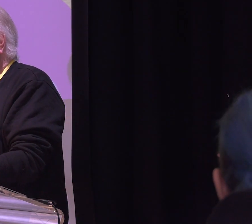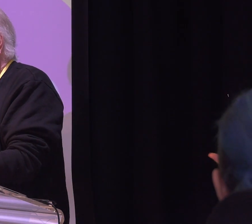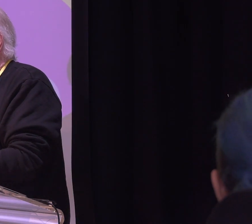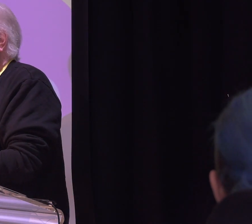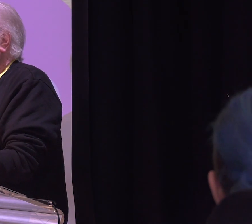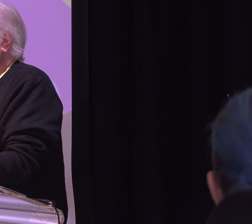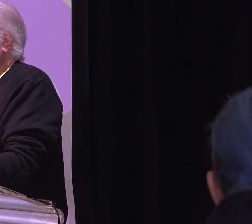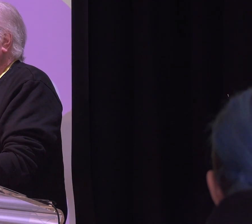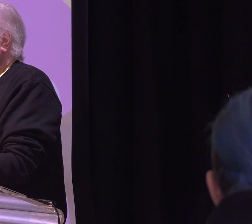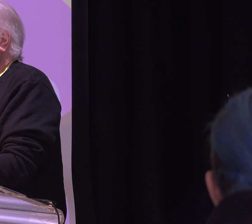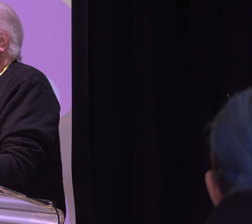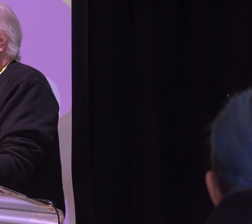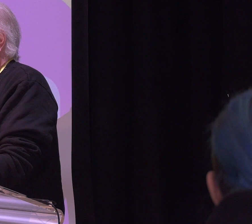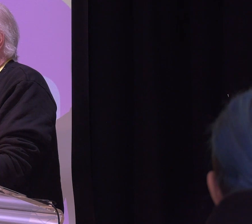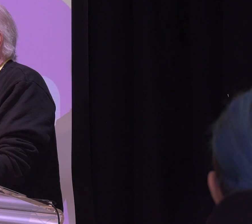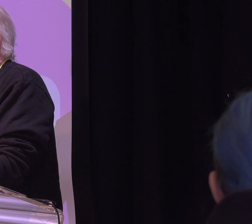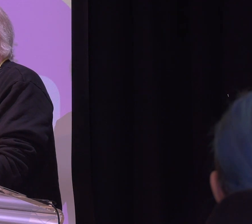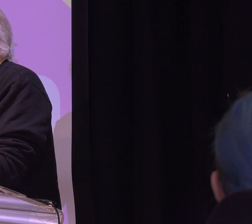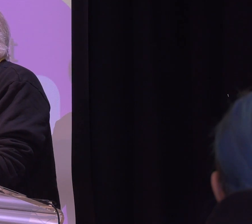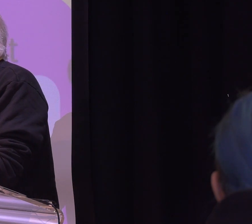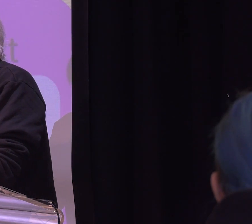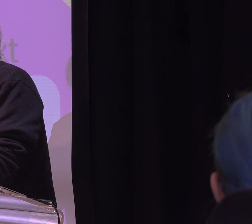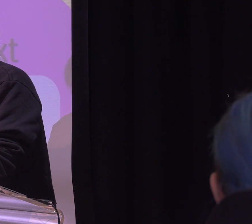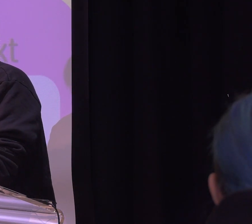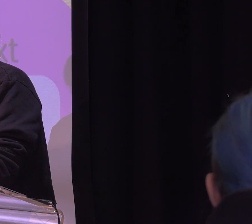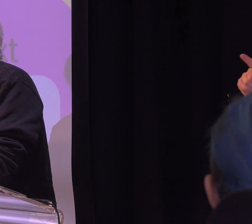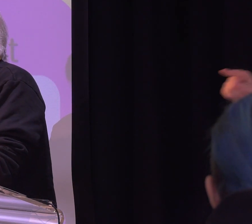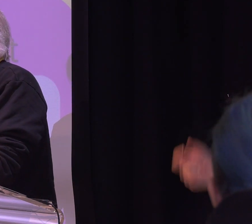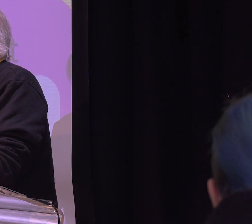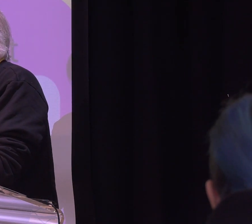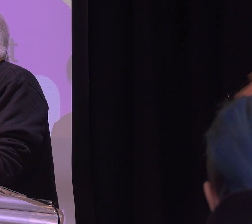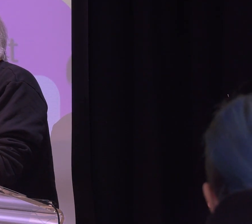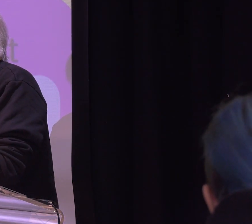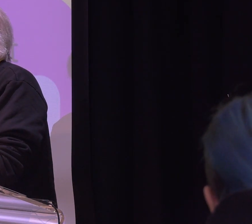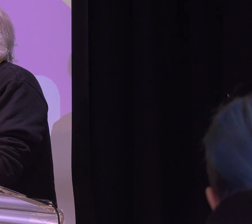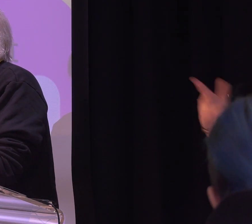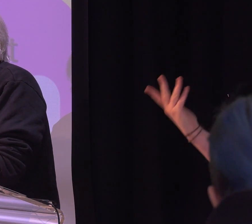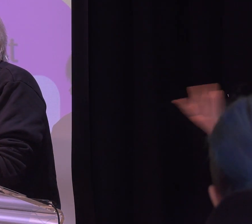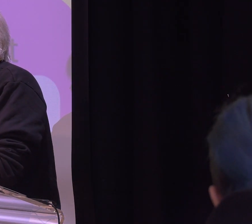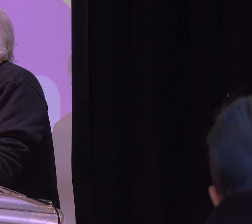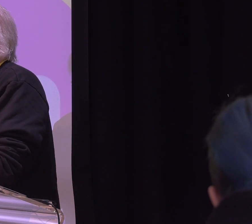I think the opportunity and the right of access